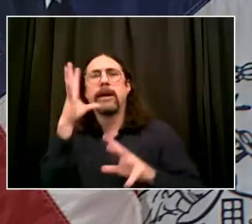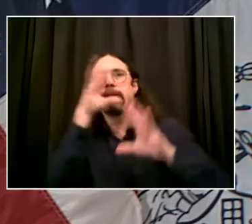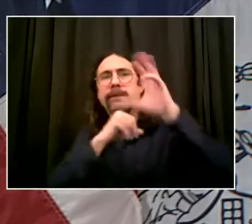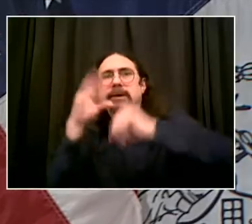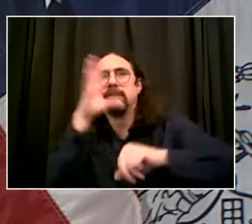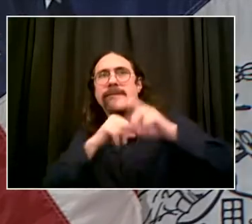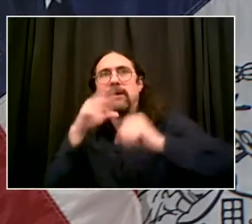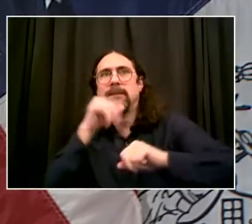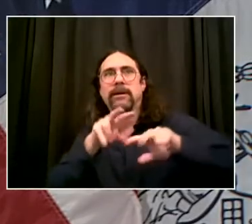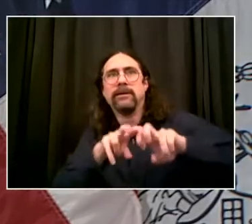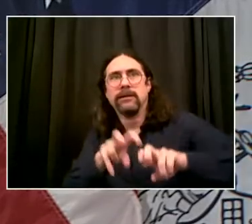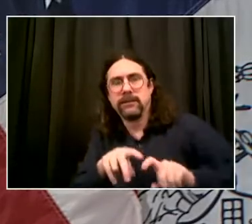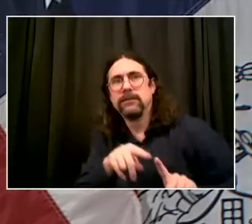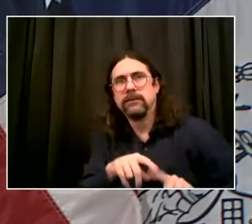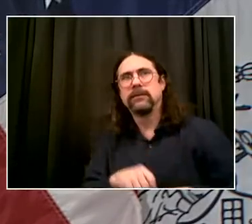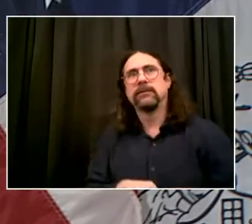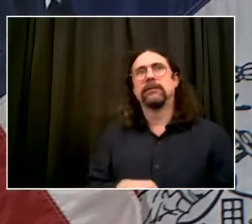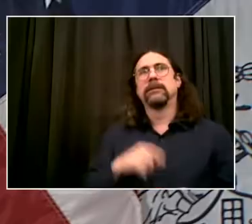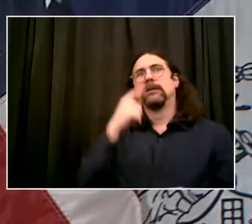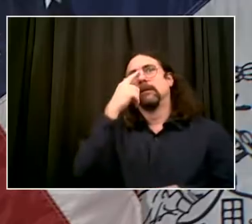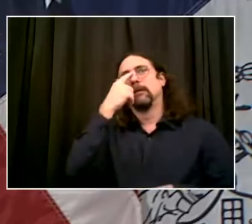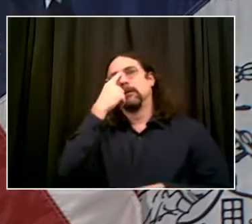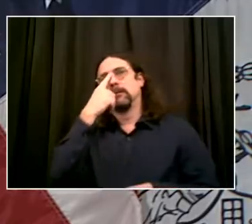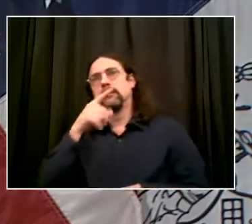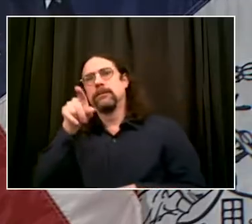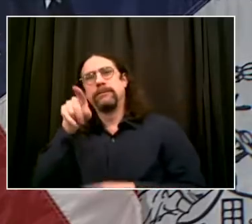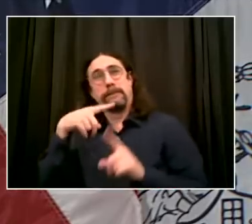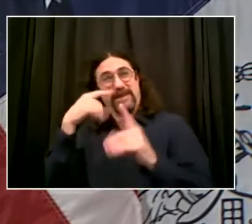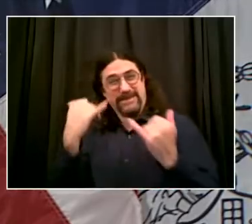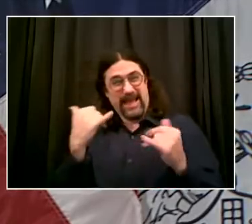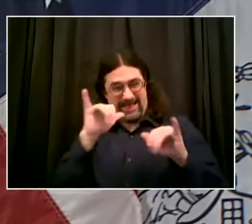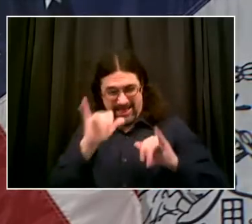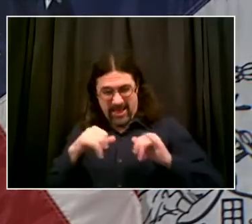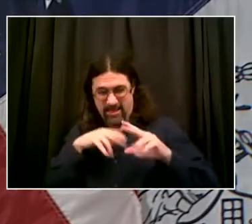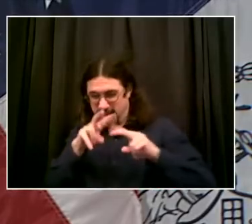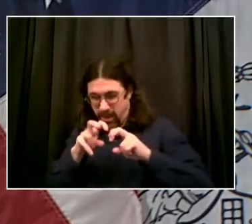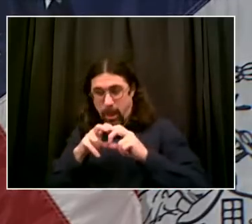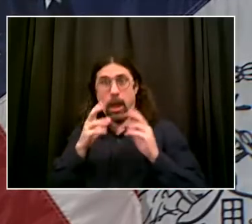IS DOING AND NEED TO MAKE SURE WHAT OUR TEACHERS ARE